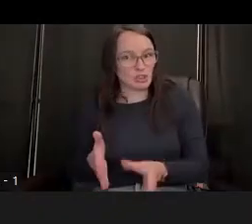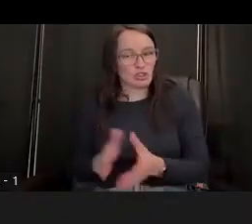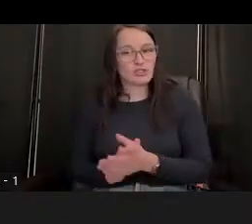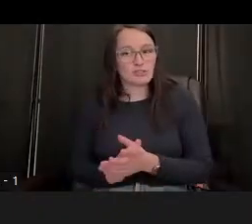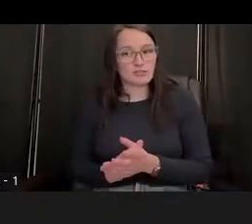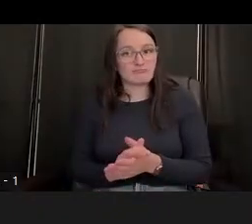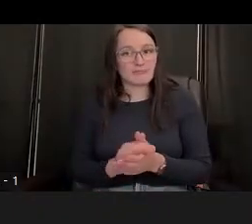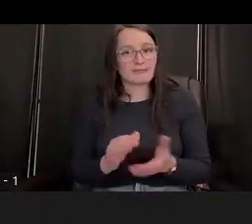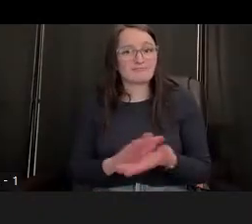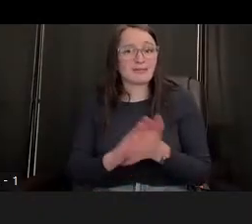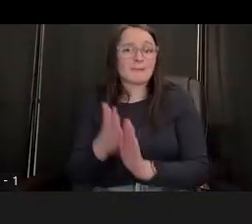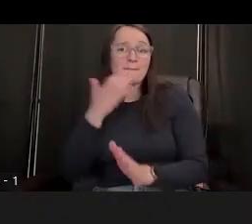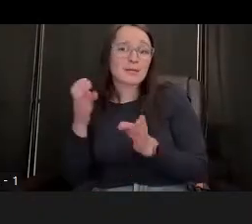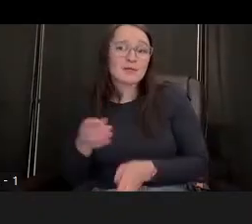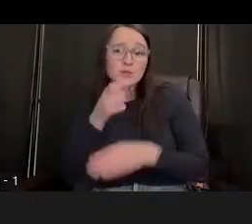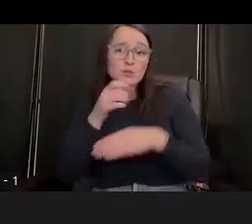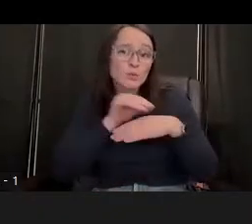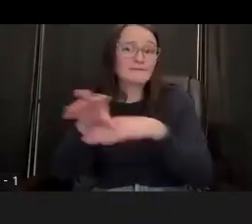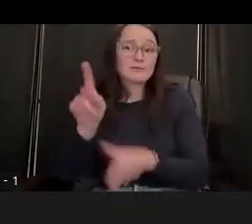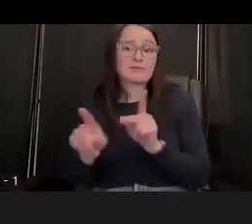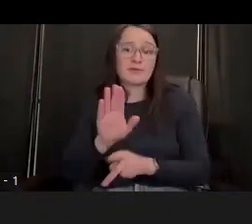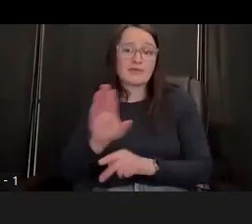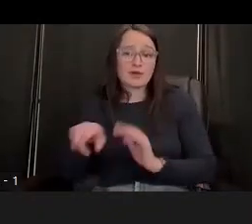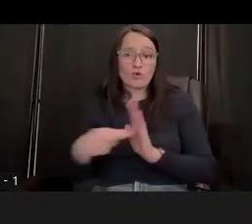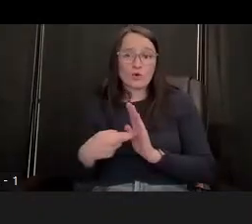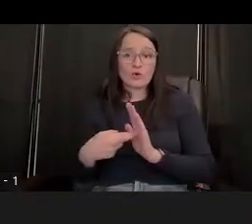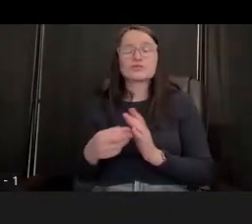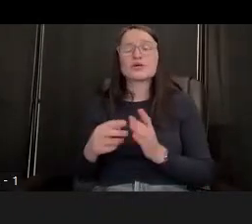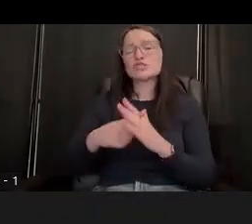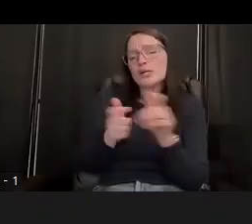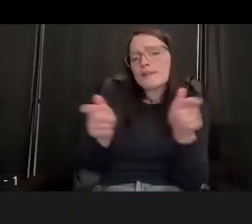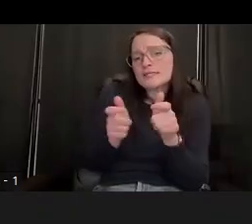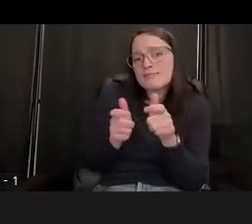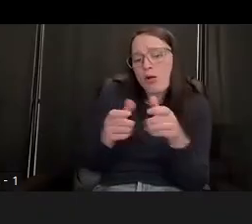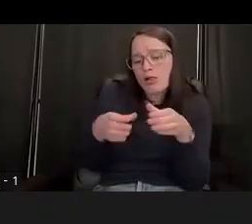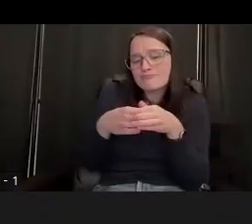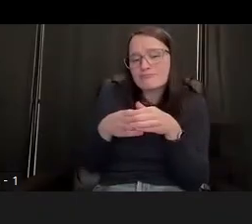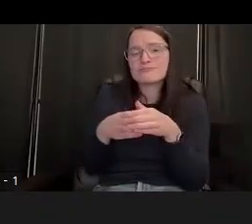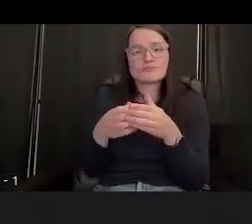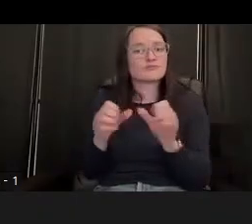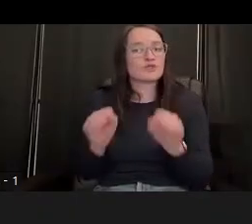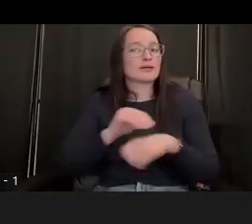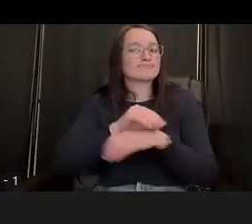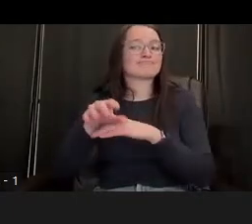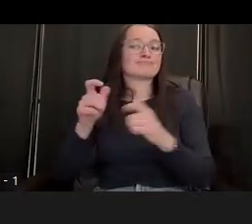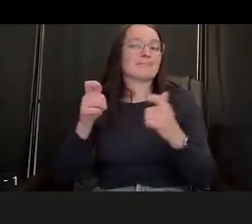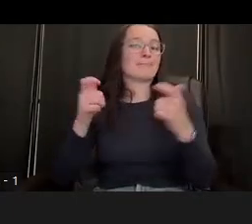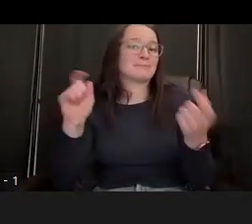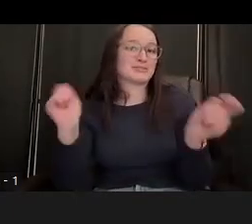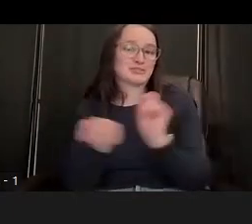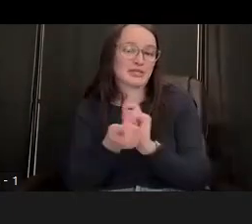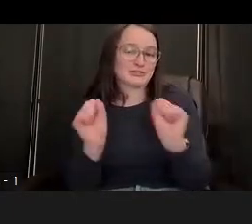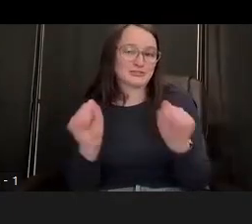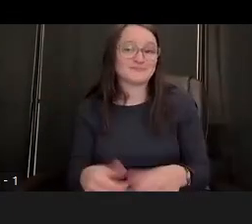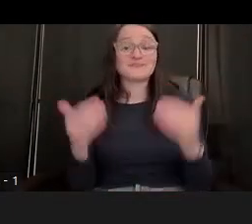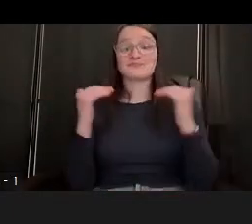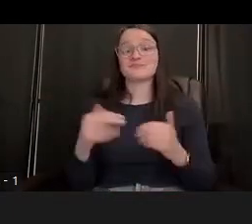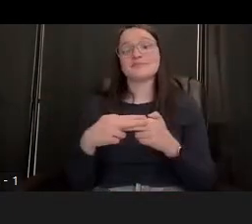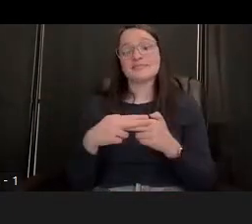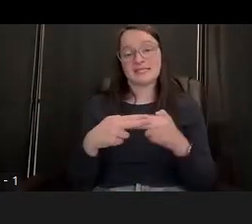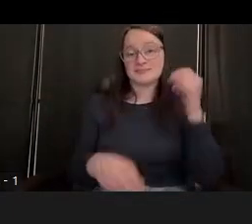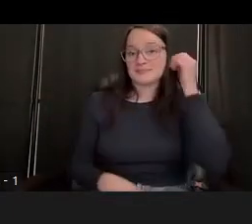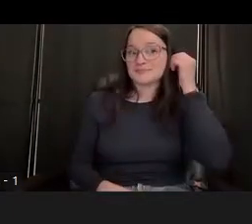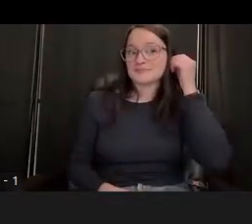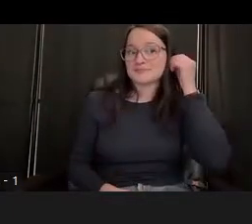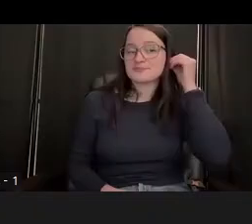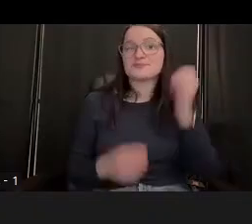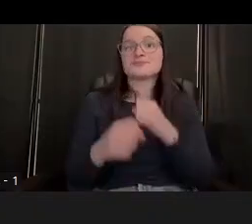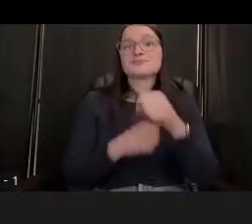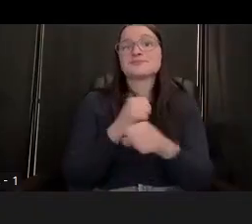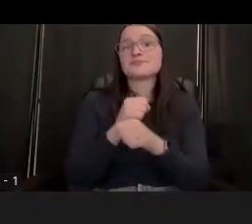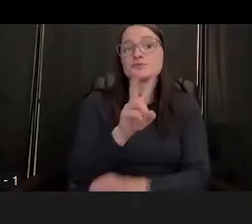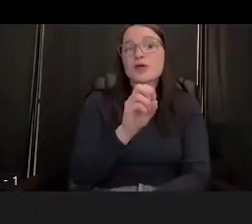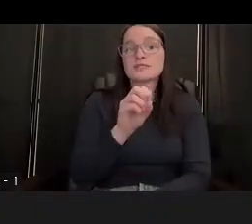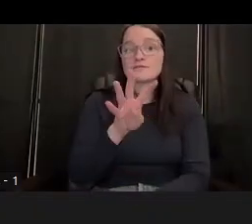So from a small seed great change can be made. Next slide. And between 2004 and 2013 I would say